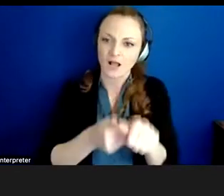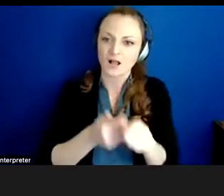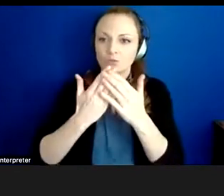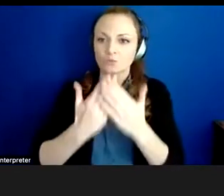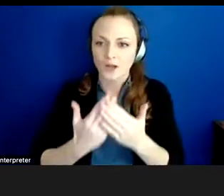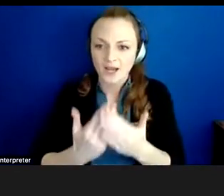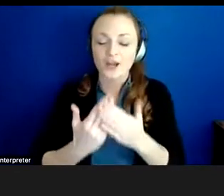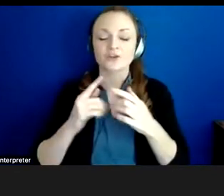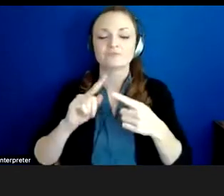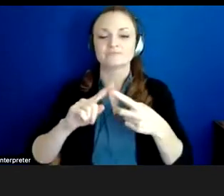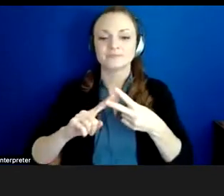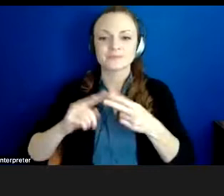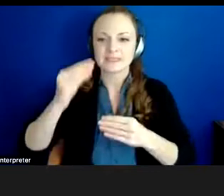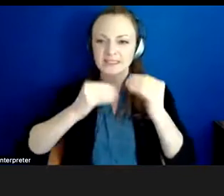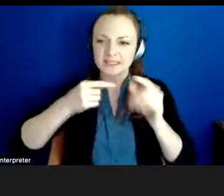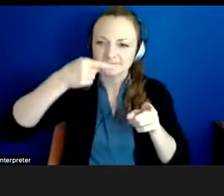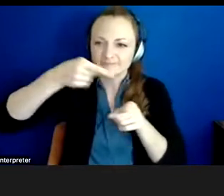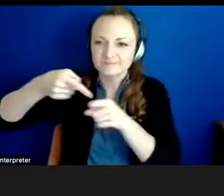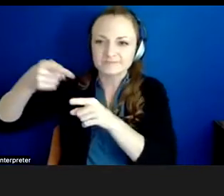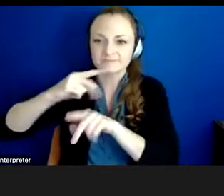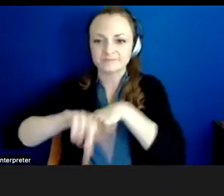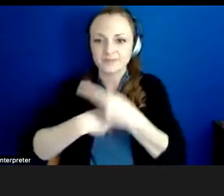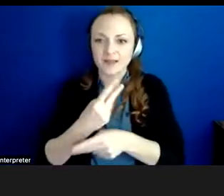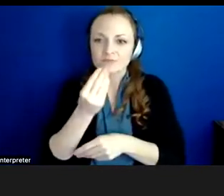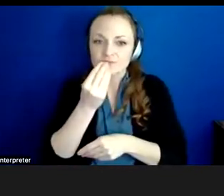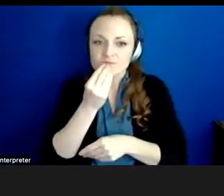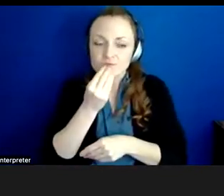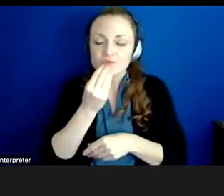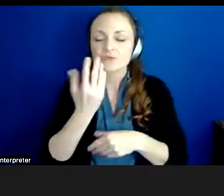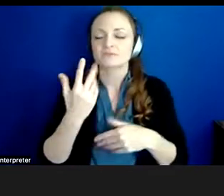eaten, and different ways to tell. 19:13:09 The story of the exodus that are